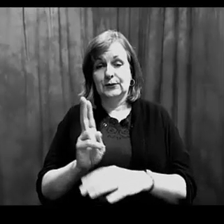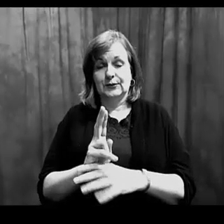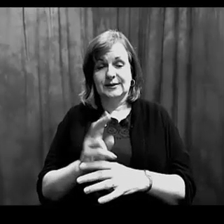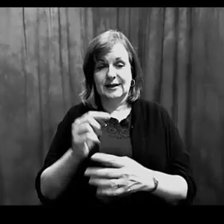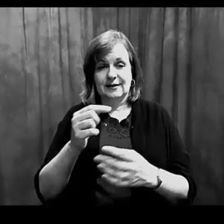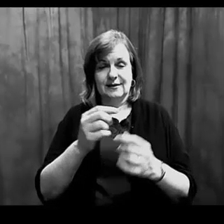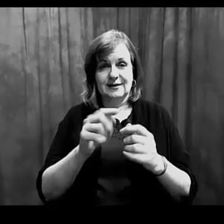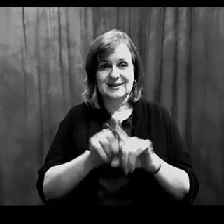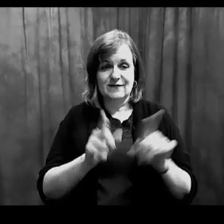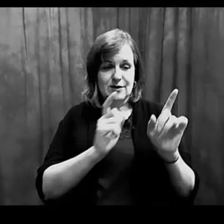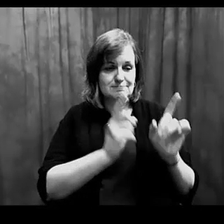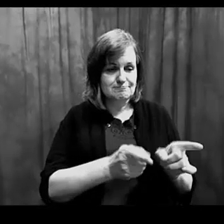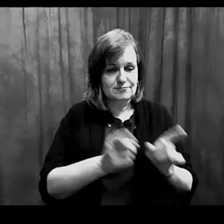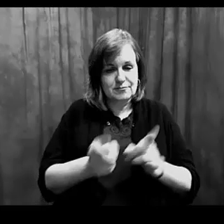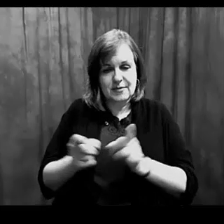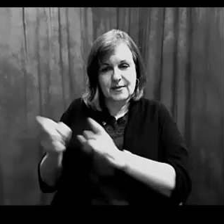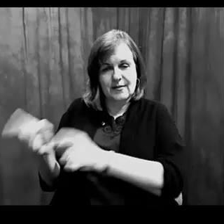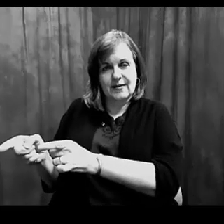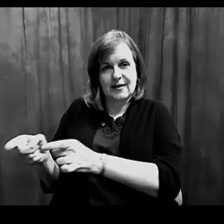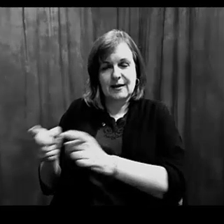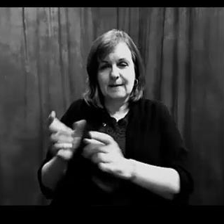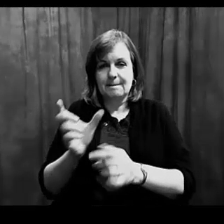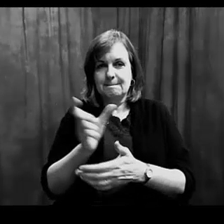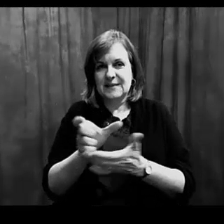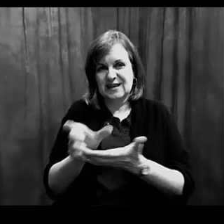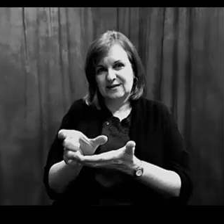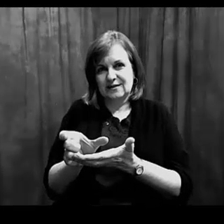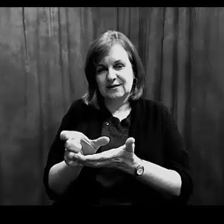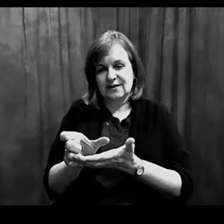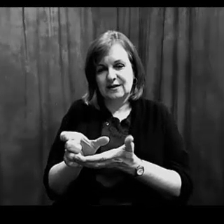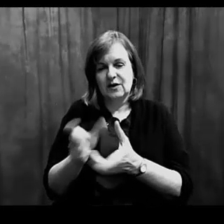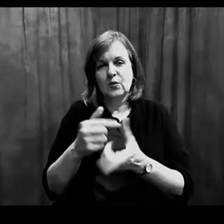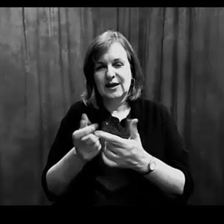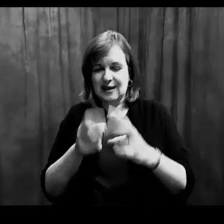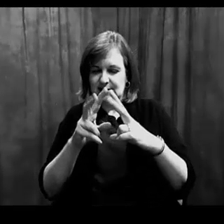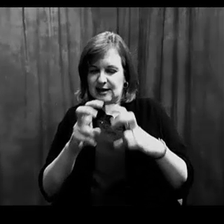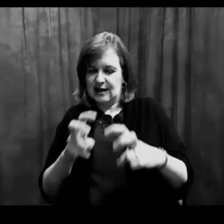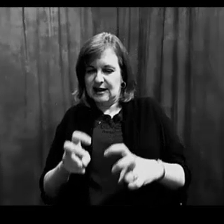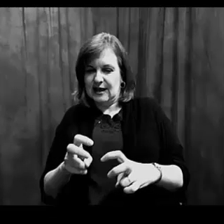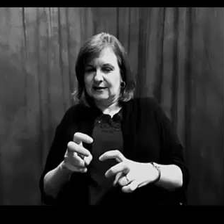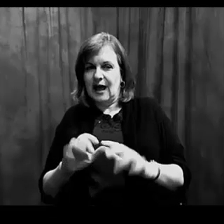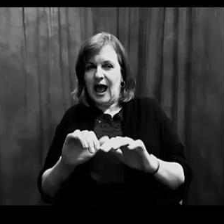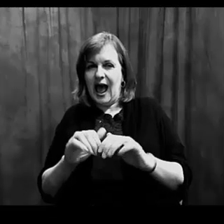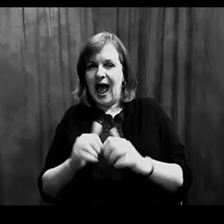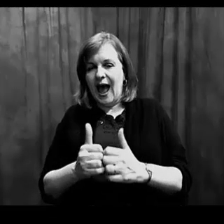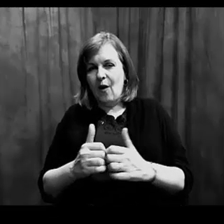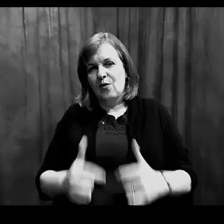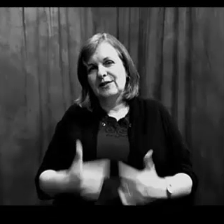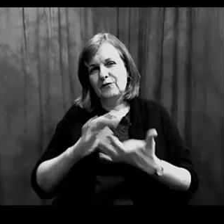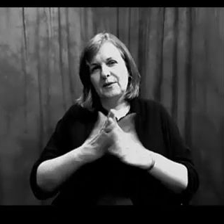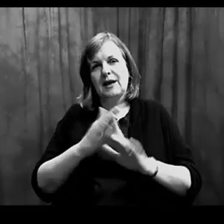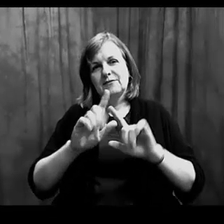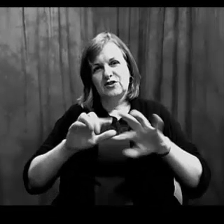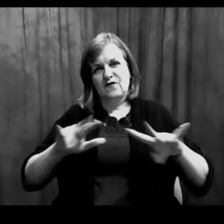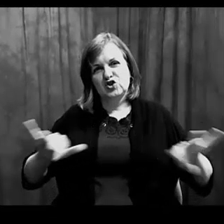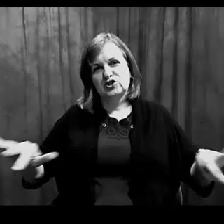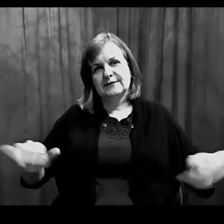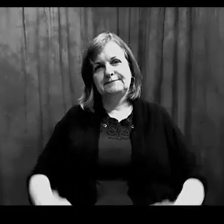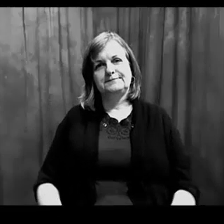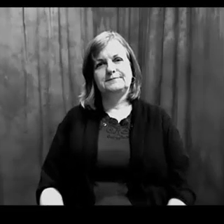these pieces of DNA we can actually go in and look at how diverse life is!